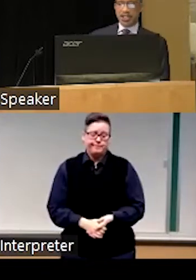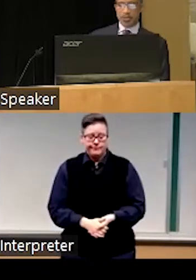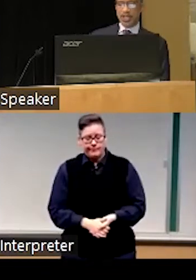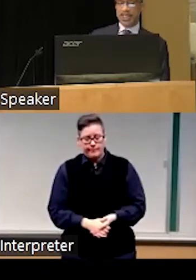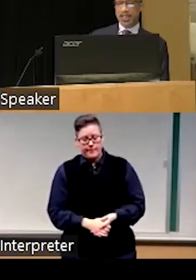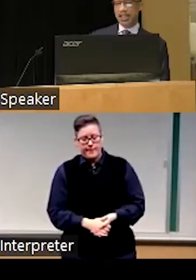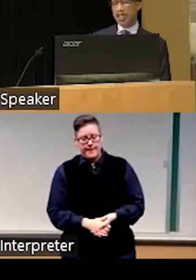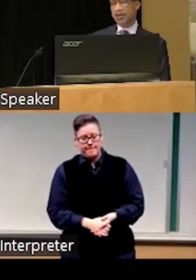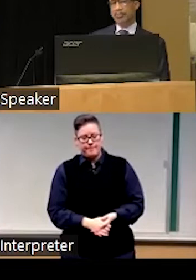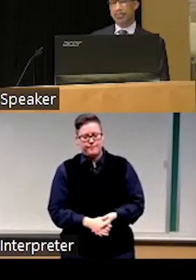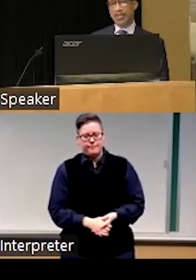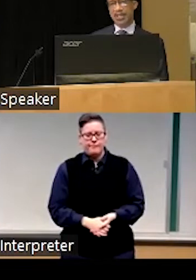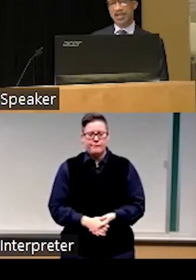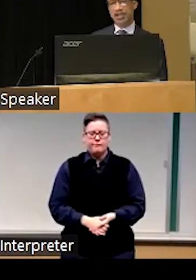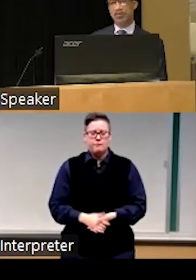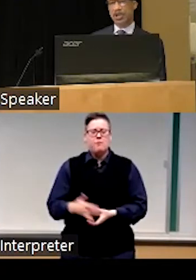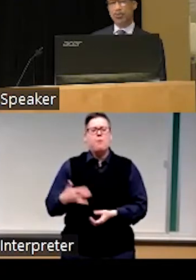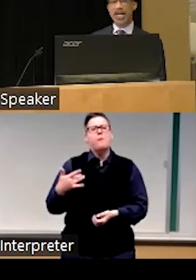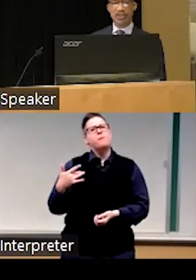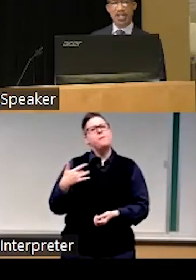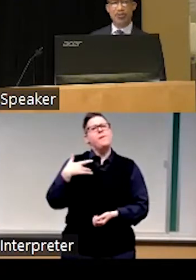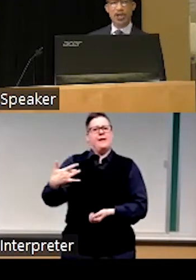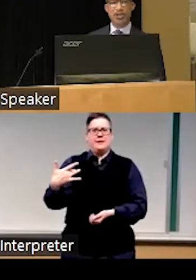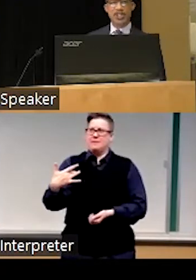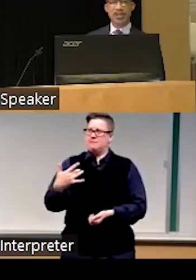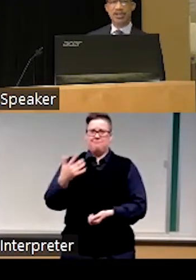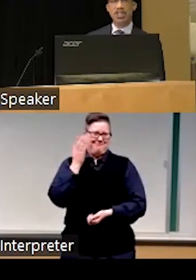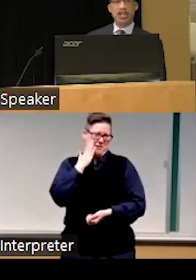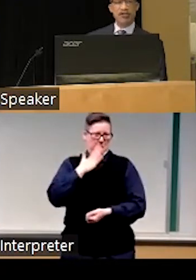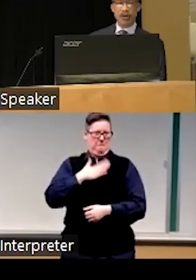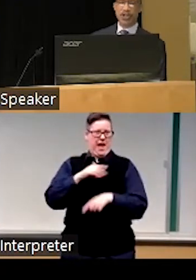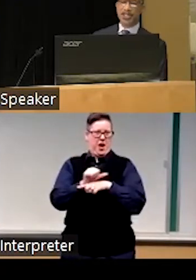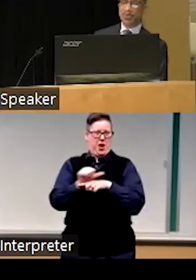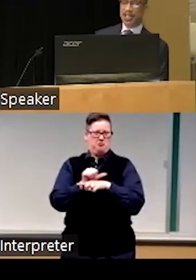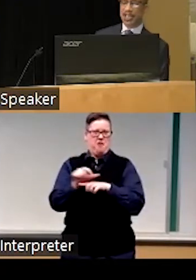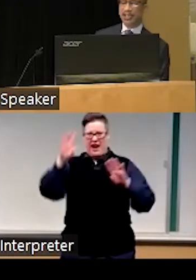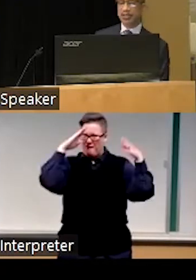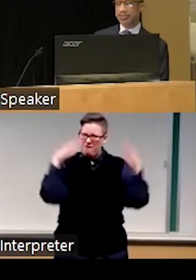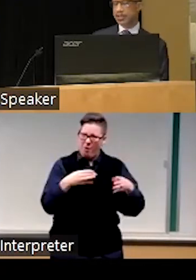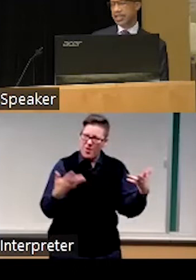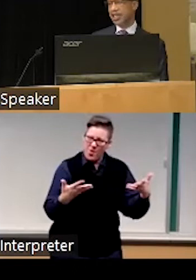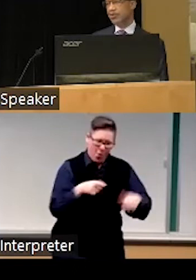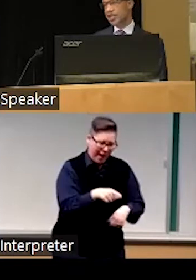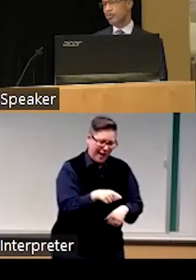typically within you know my training in particular the focus was on dealing with the